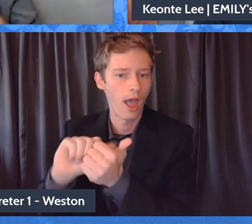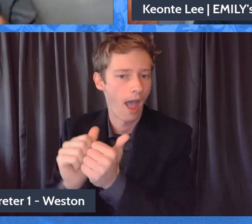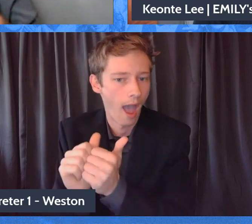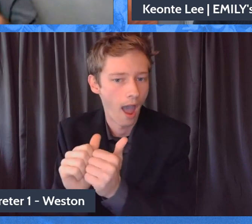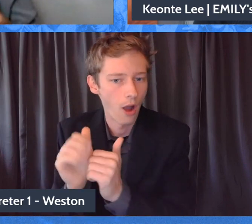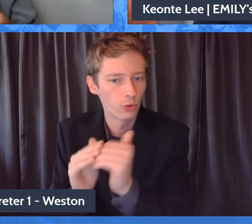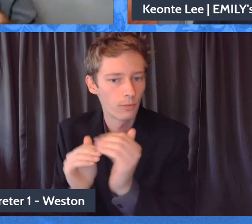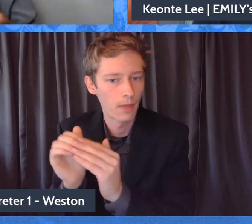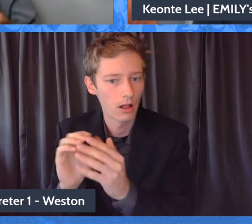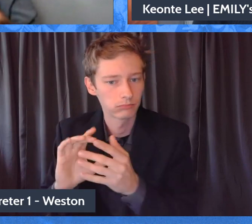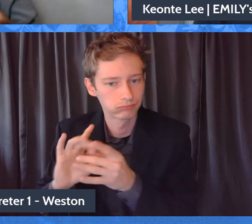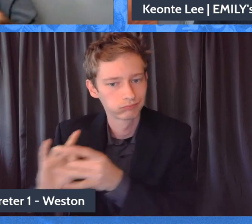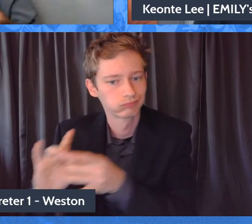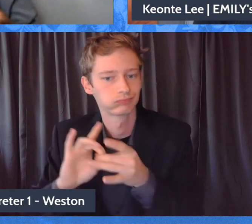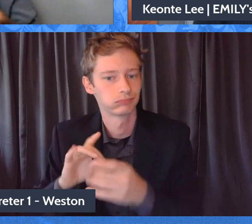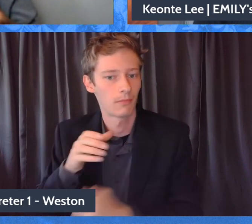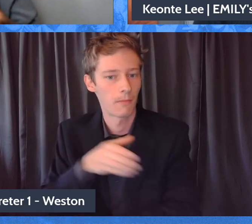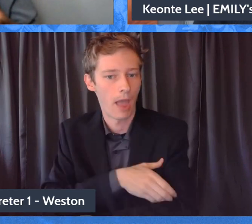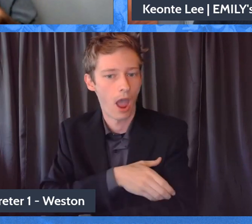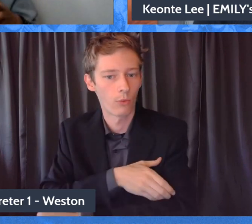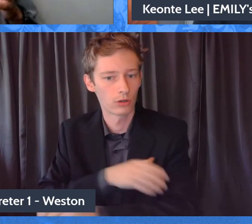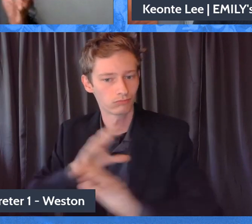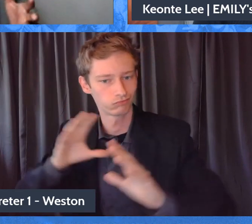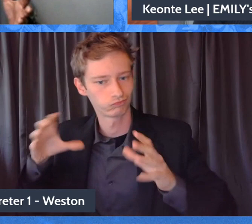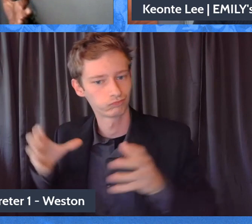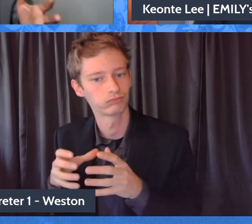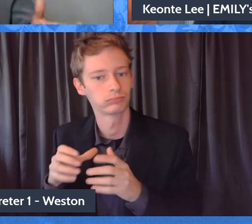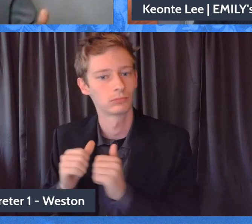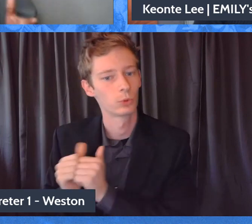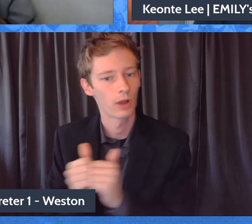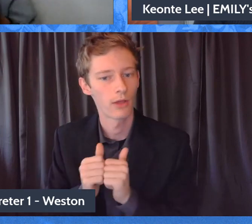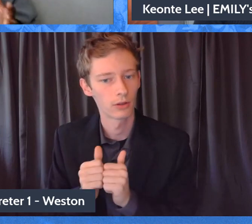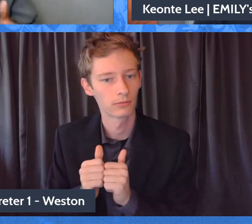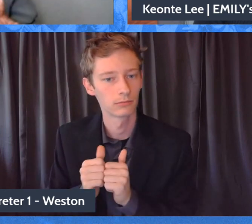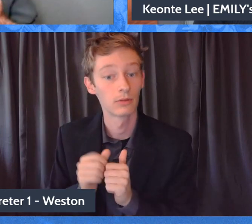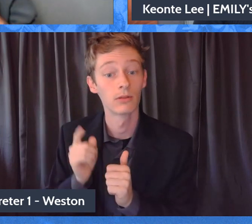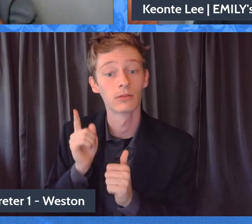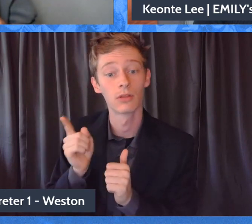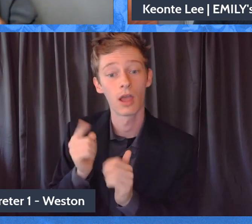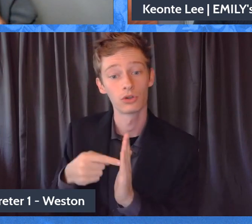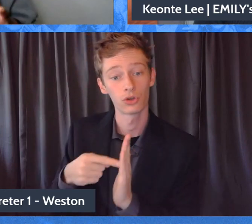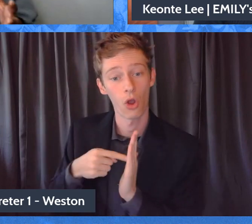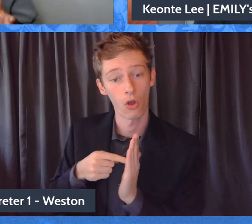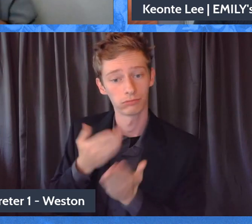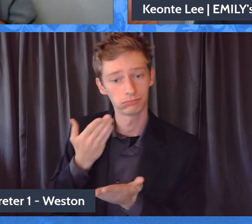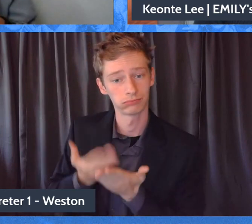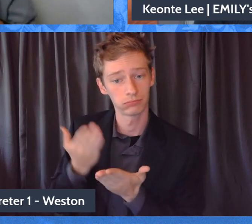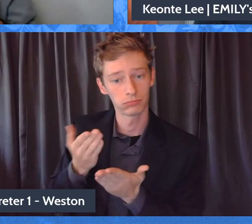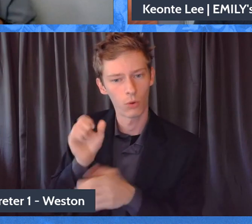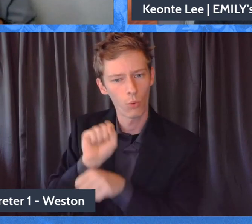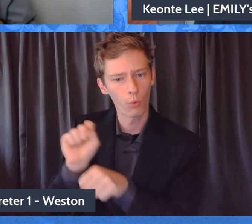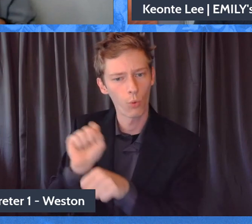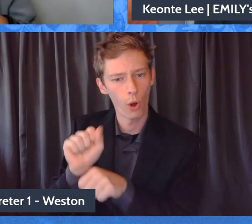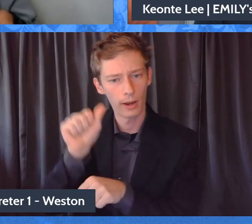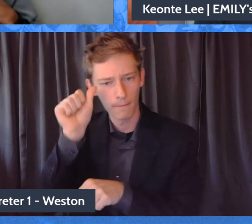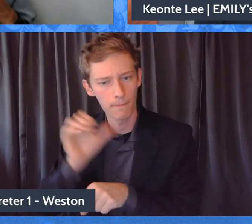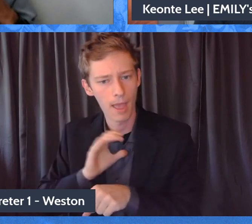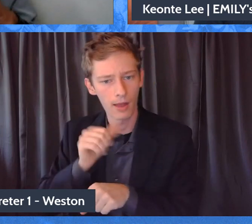where I was sort of really shown by working men and women, the power of coming together and creating